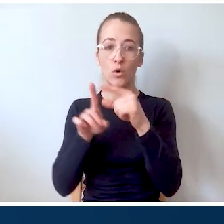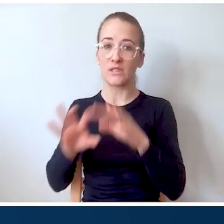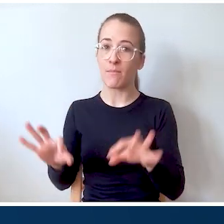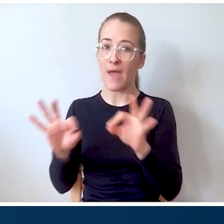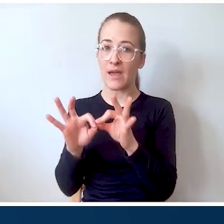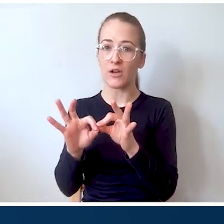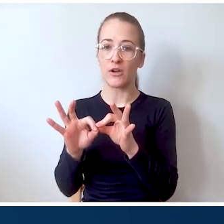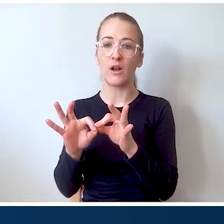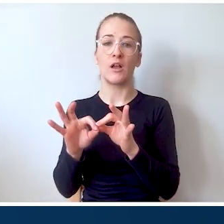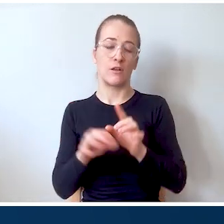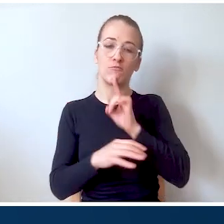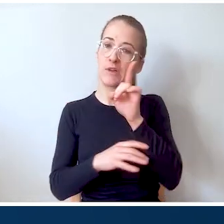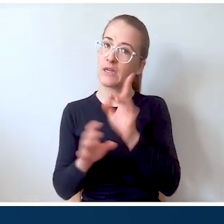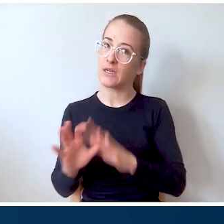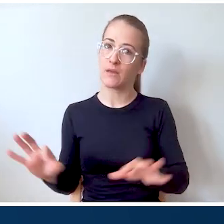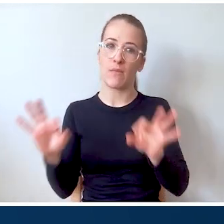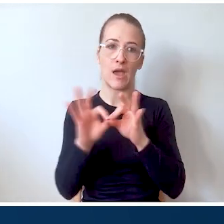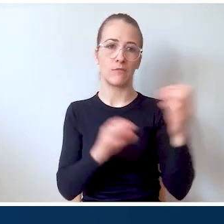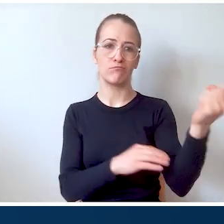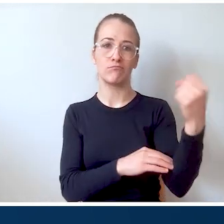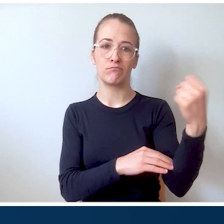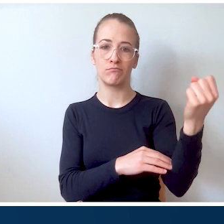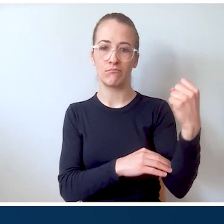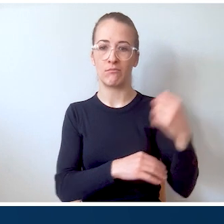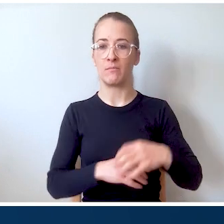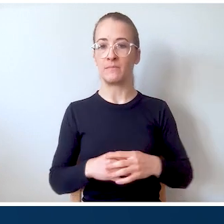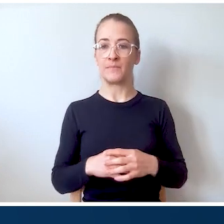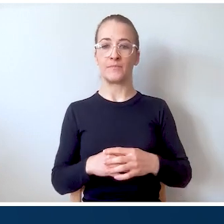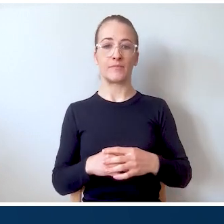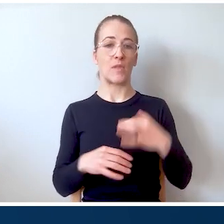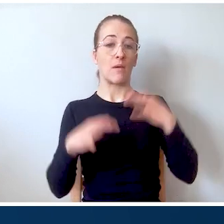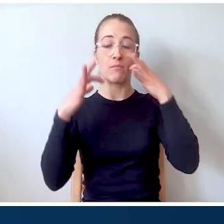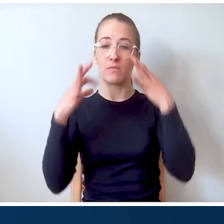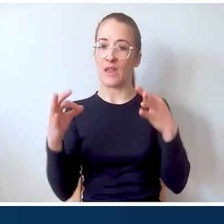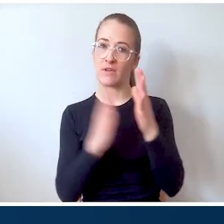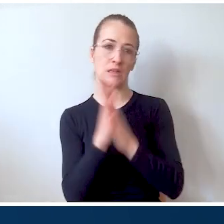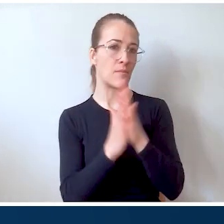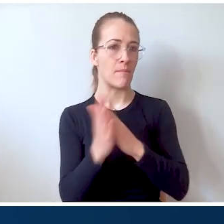I think they really matter. - Mm-hmm (affirmative). I am definitely passionate about that.